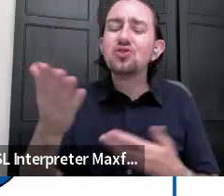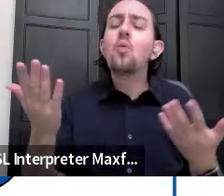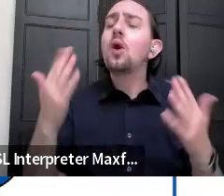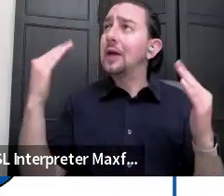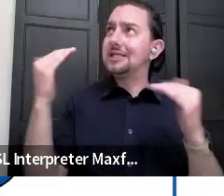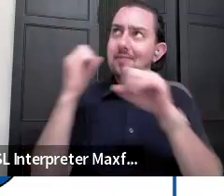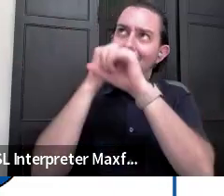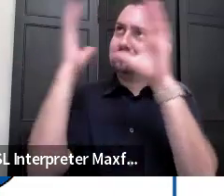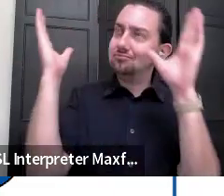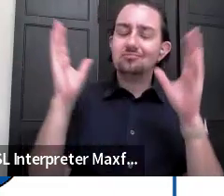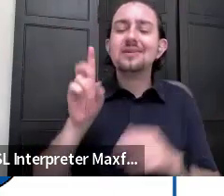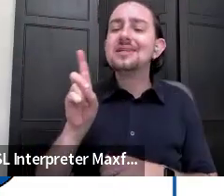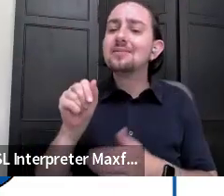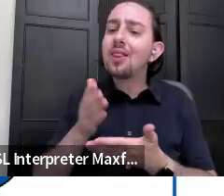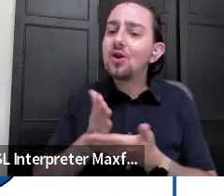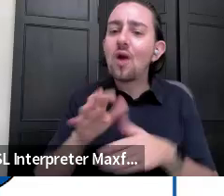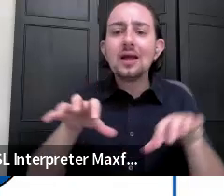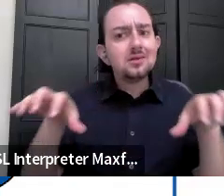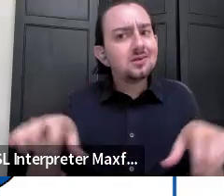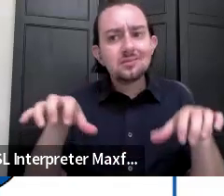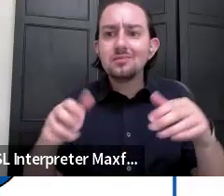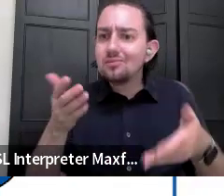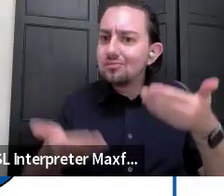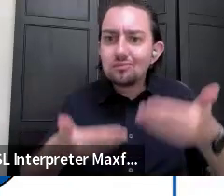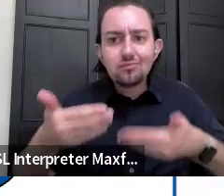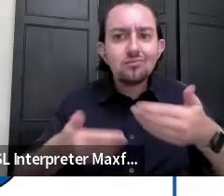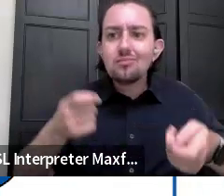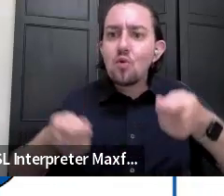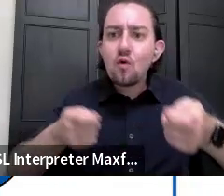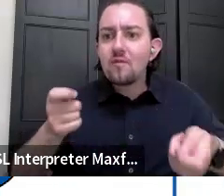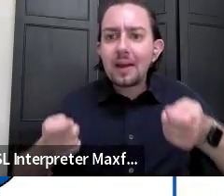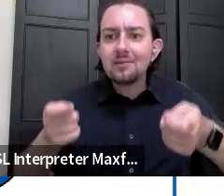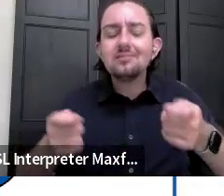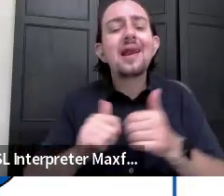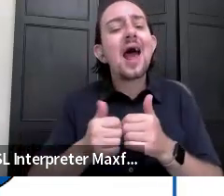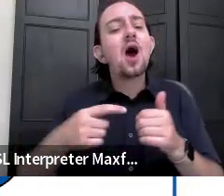And how can you be part of it? In this image we have people protesting